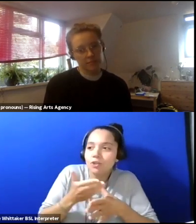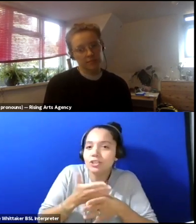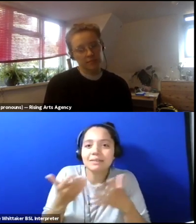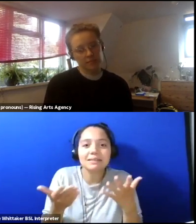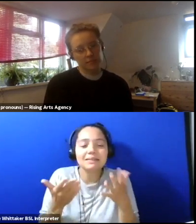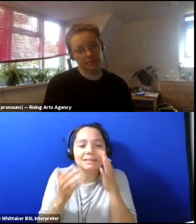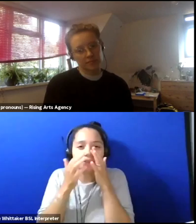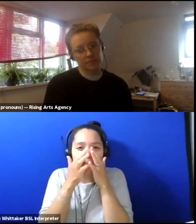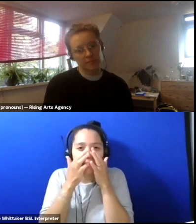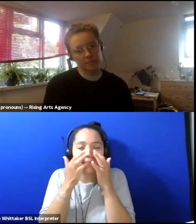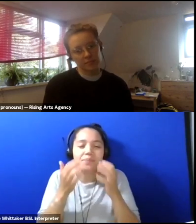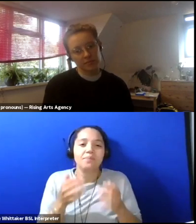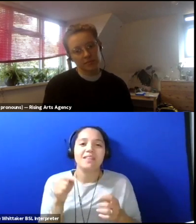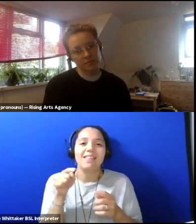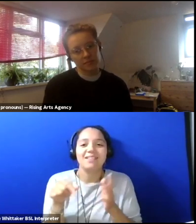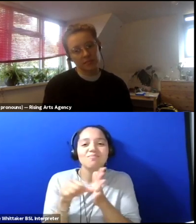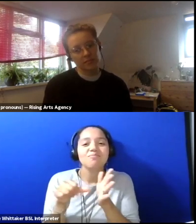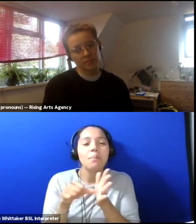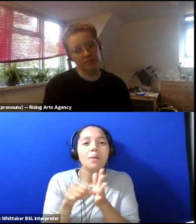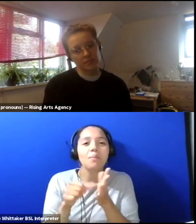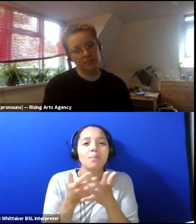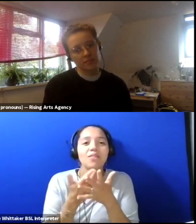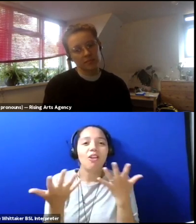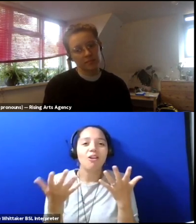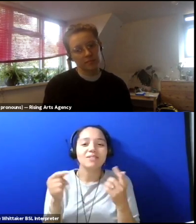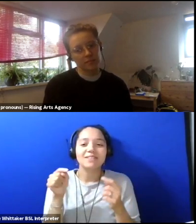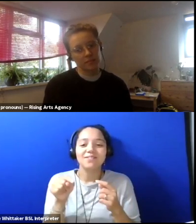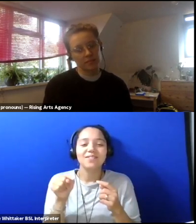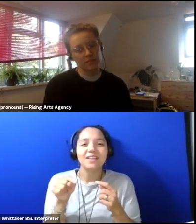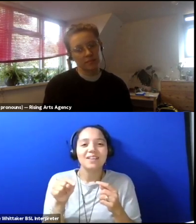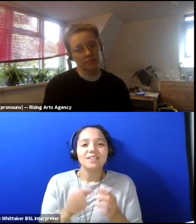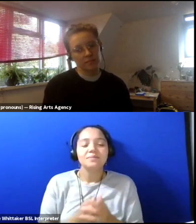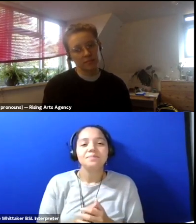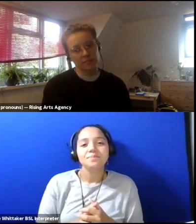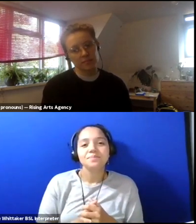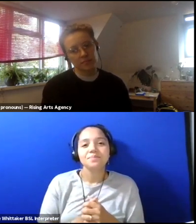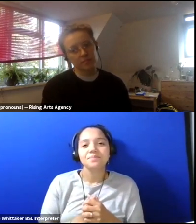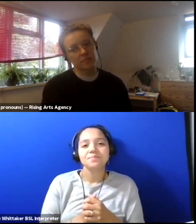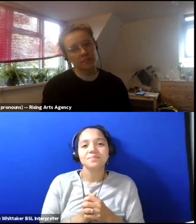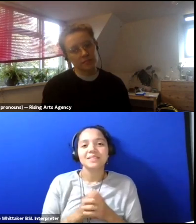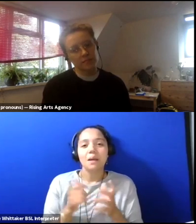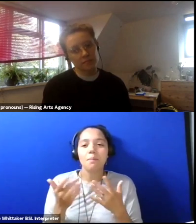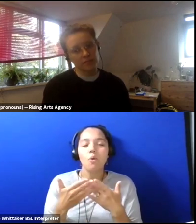And I think that's also the problem with a lot of these maybe more radical groups is